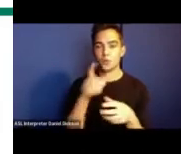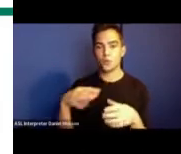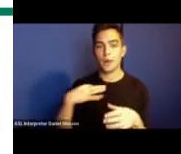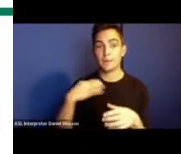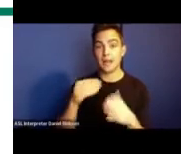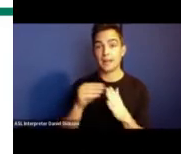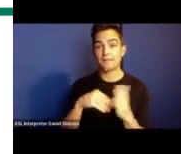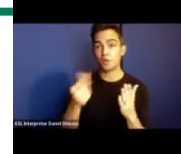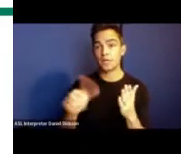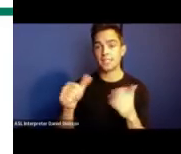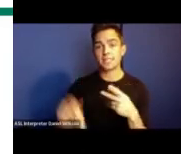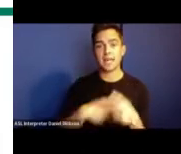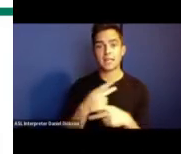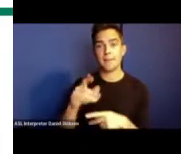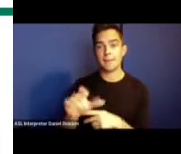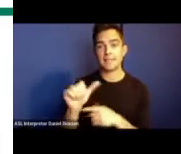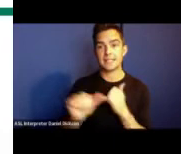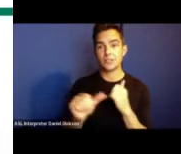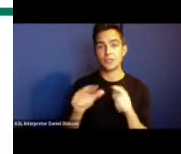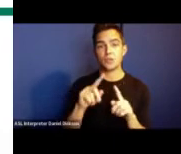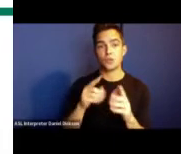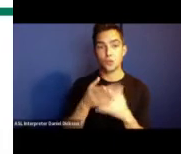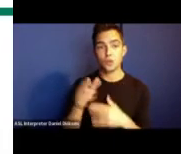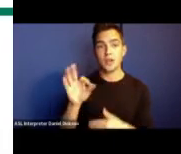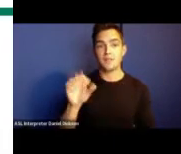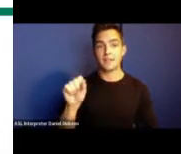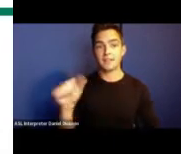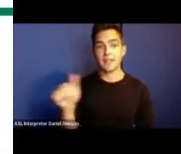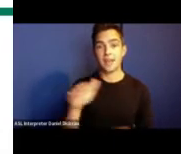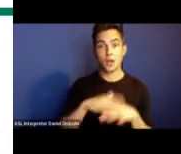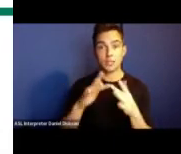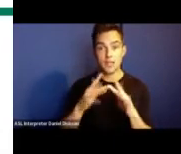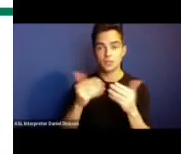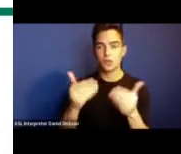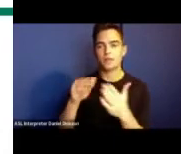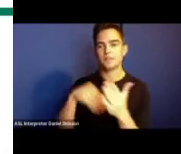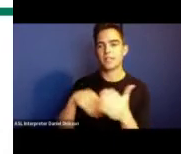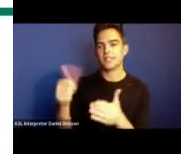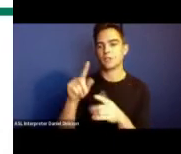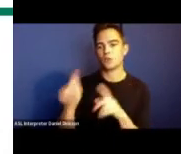any kind of public assistance through FSA online to fill out a 10 question survey that was